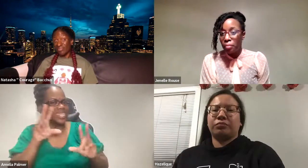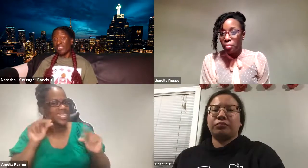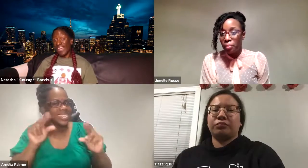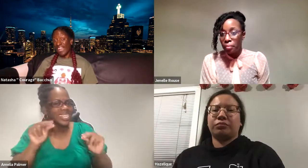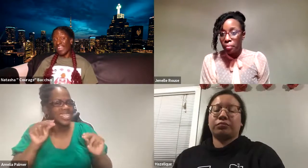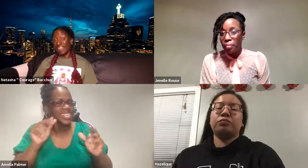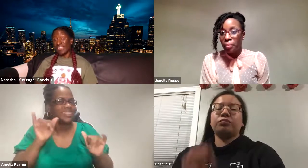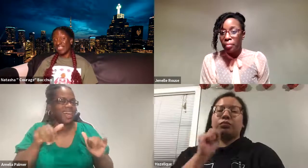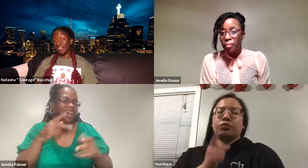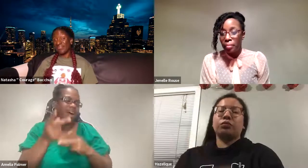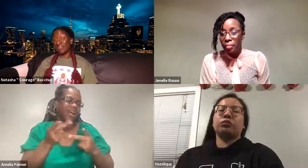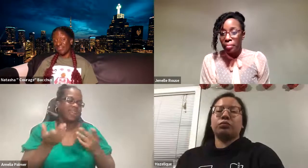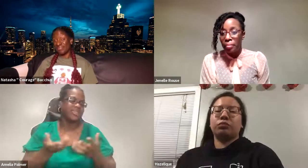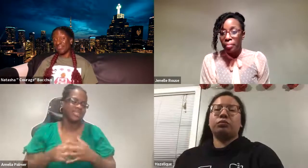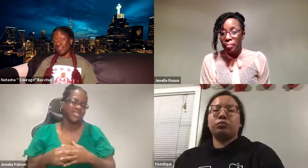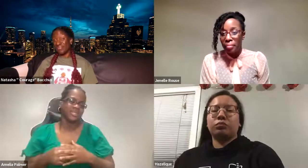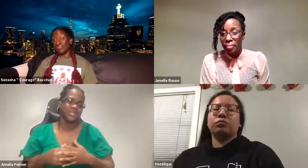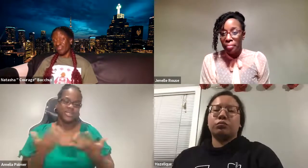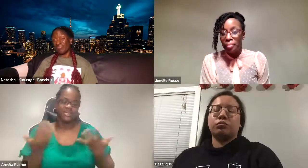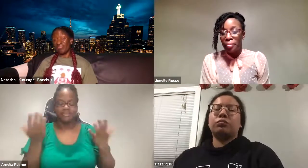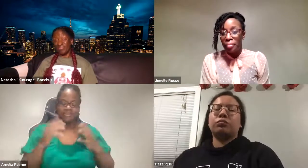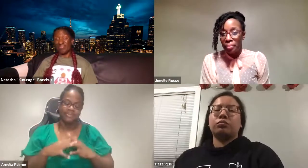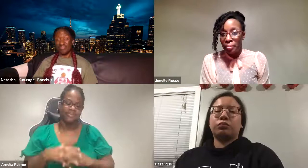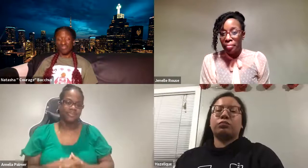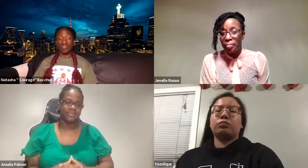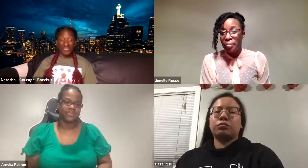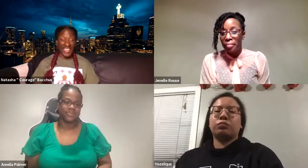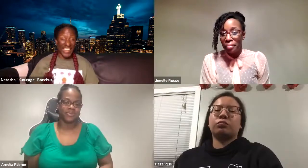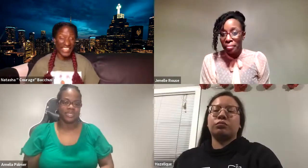see this as my perspective is being negative which it isn't. it is what it is right?